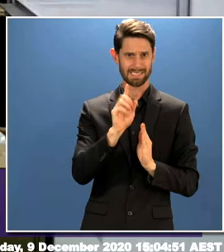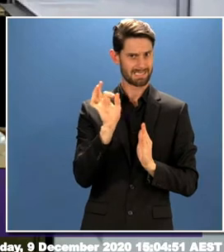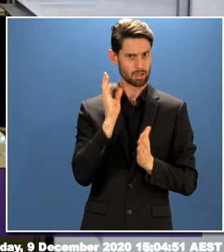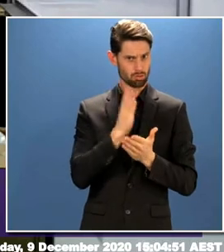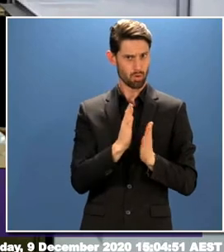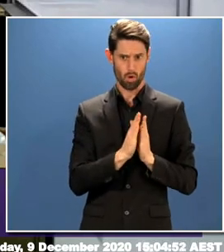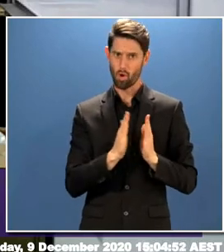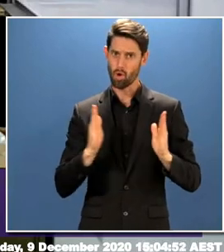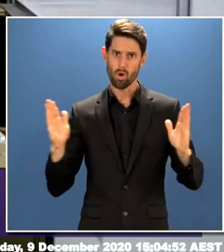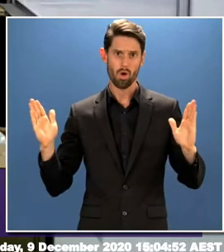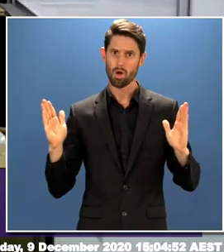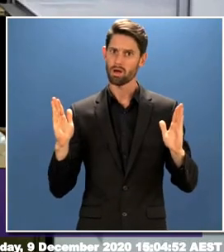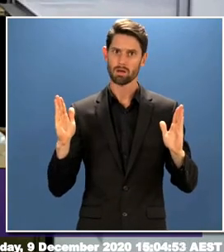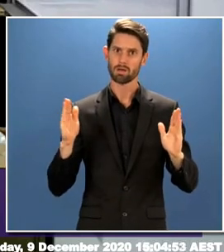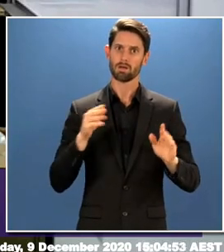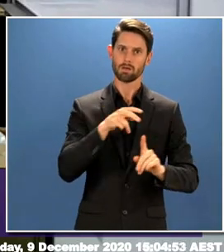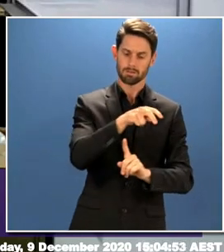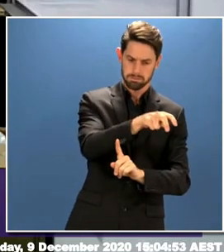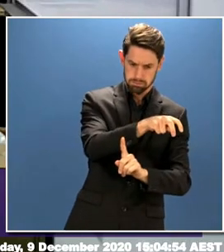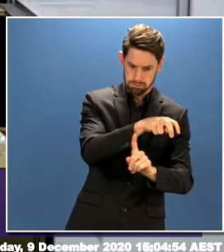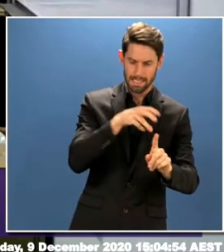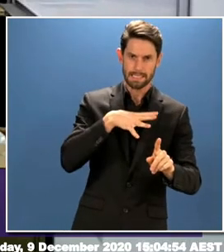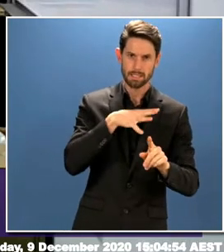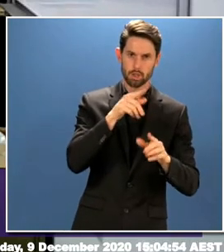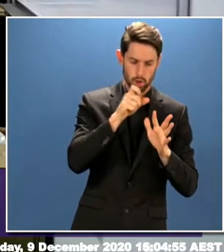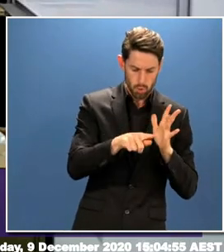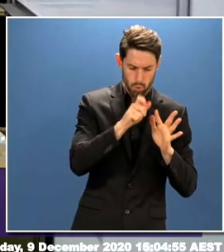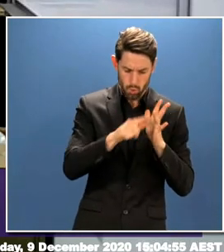it's more complicated because of the type of we are now in a precarious work